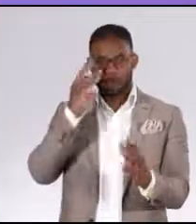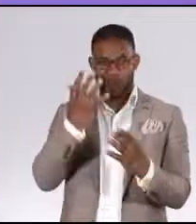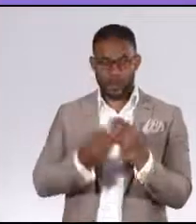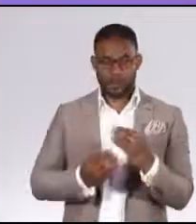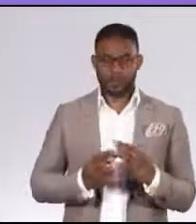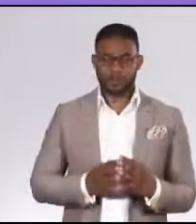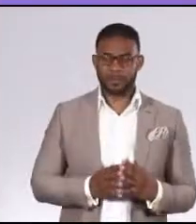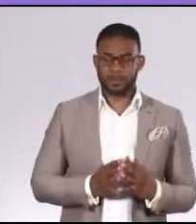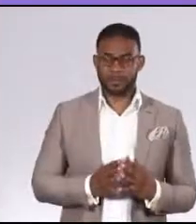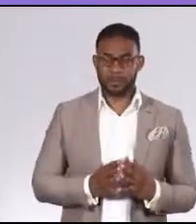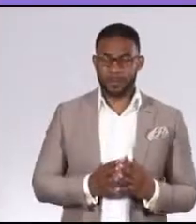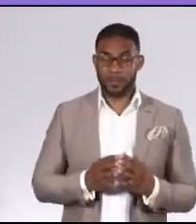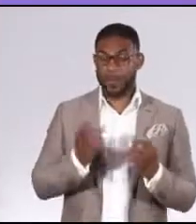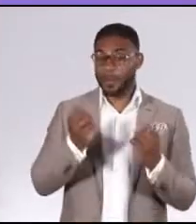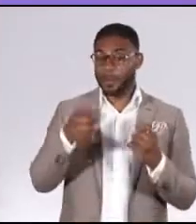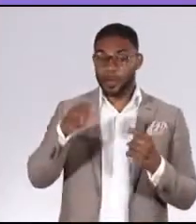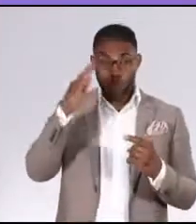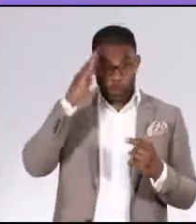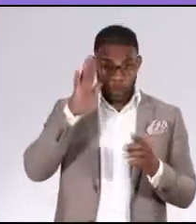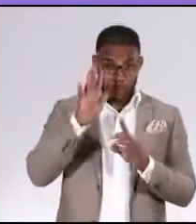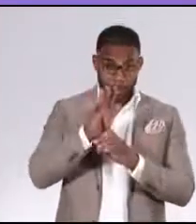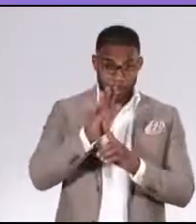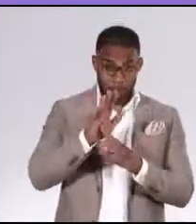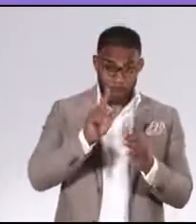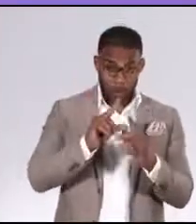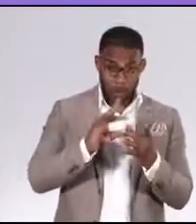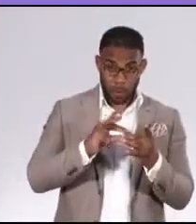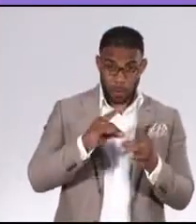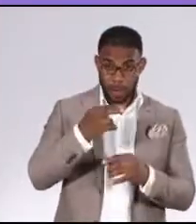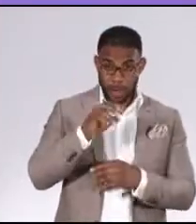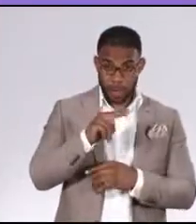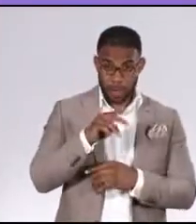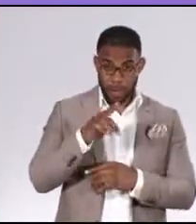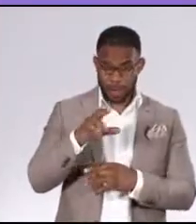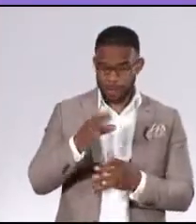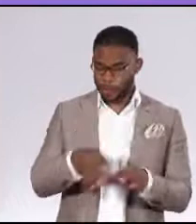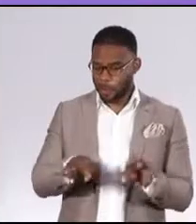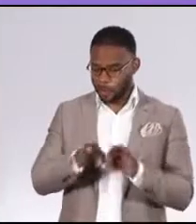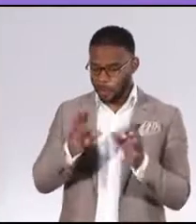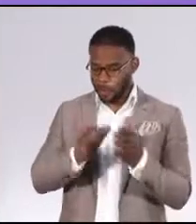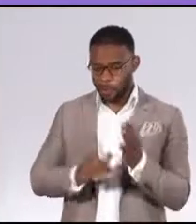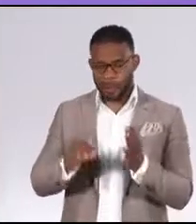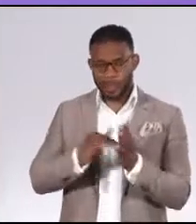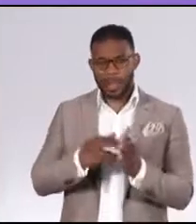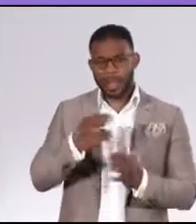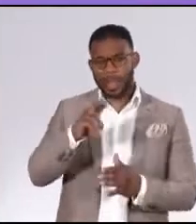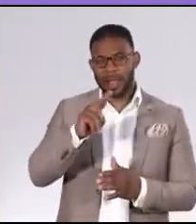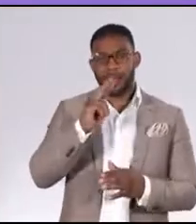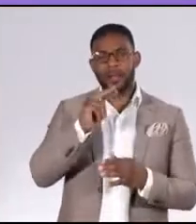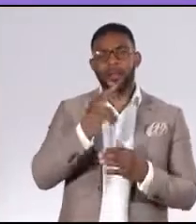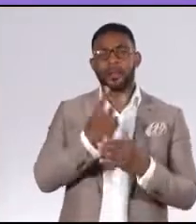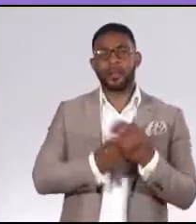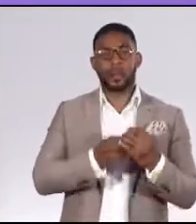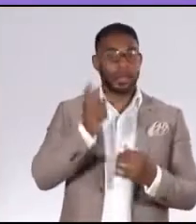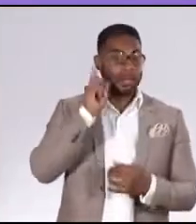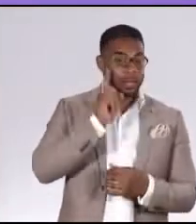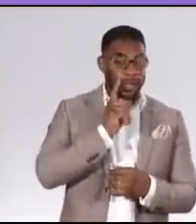Many of you know the popular words from helen keller, but it's worth repeating. Helen was both deaf and blind and as. She said.